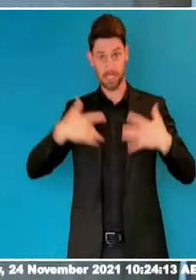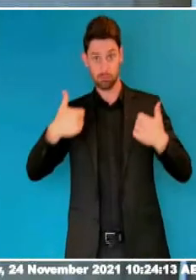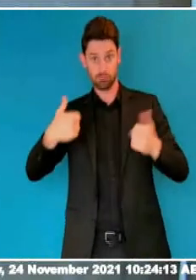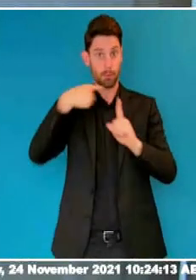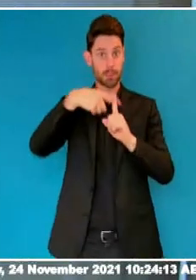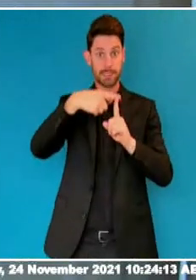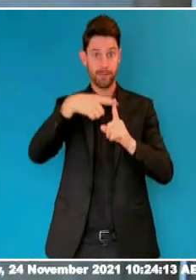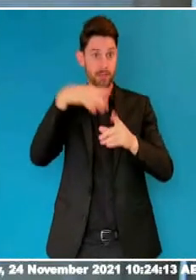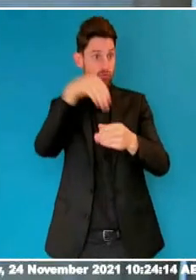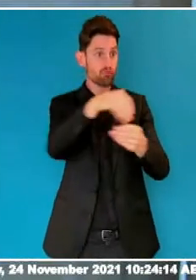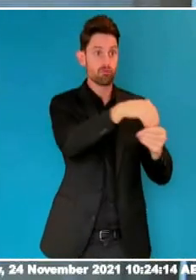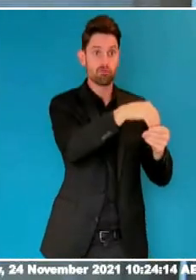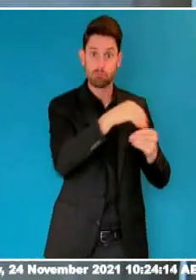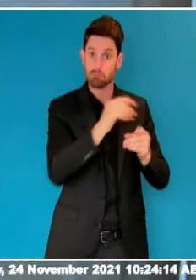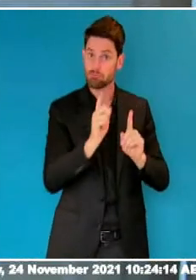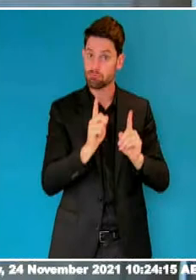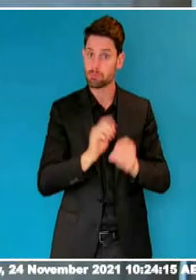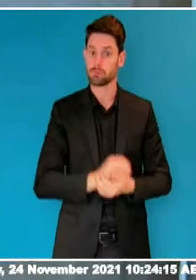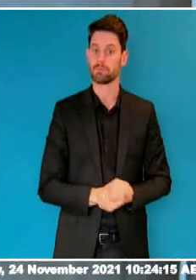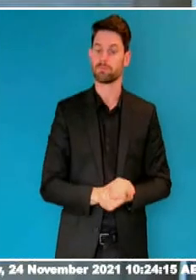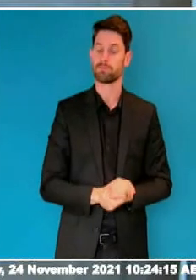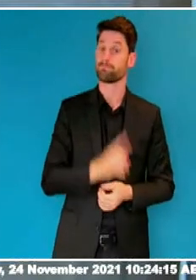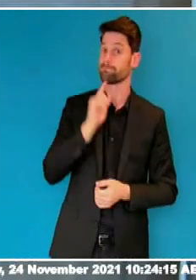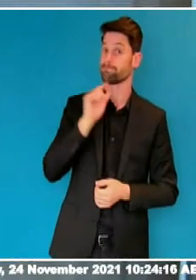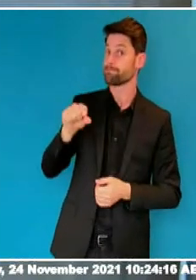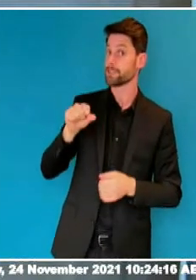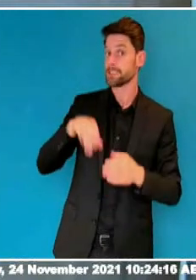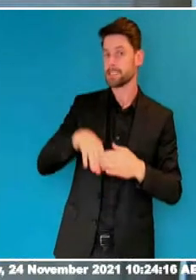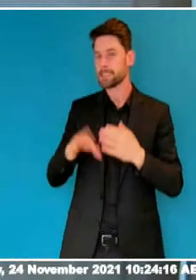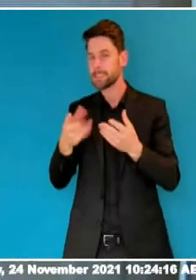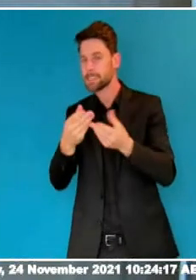They are engaged --- in some pockets of the organisation they are just as